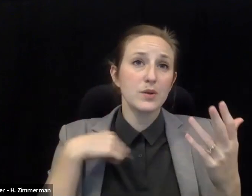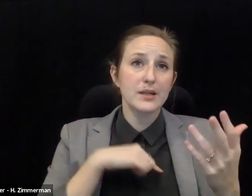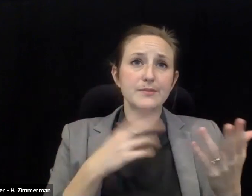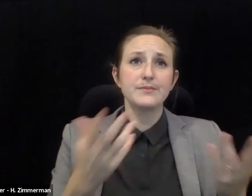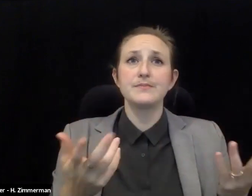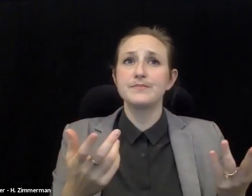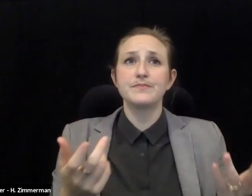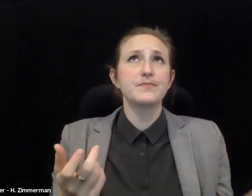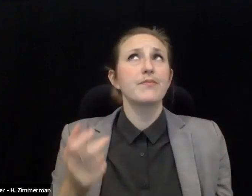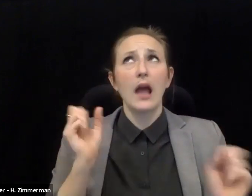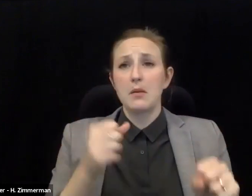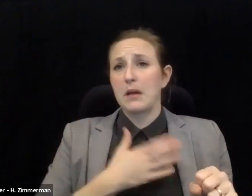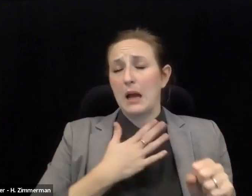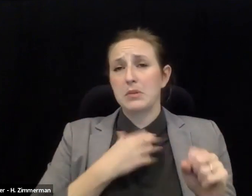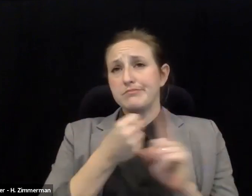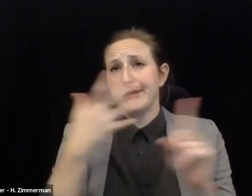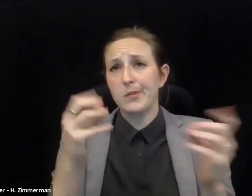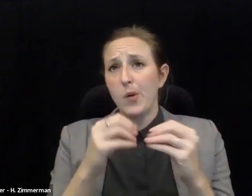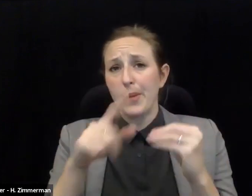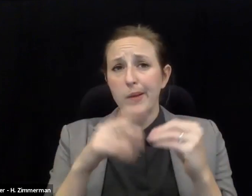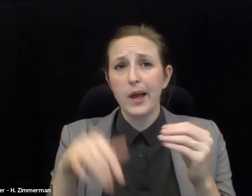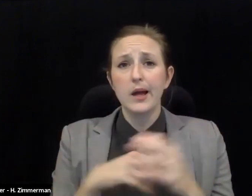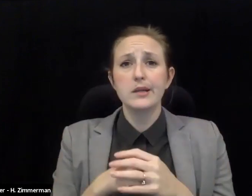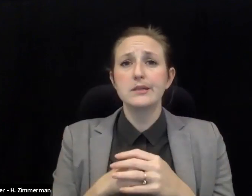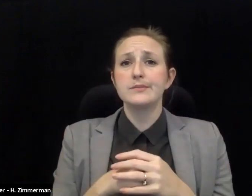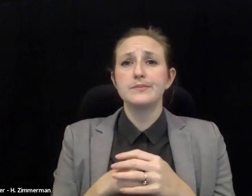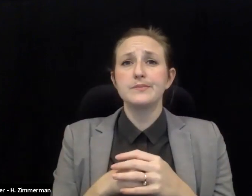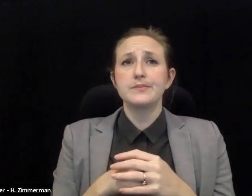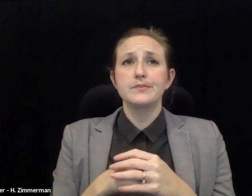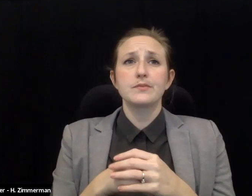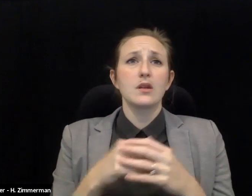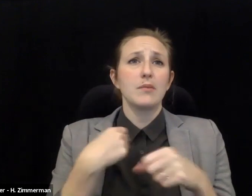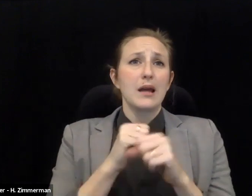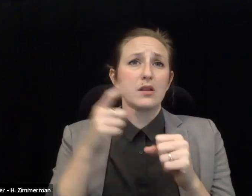further about this. It really does made strides in making those accessible from the get go.